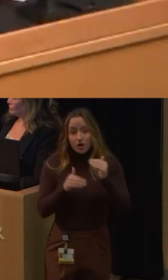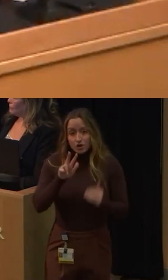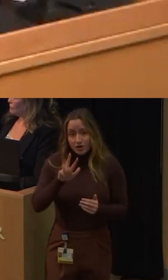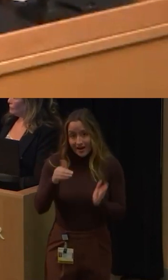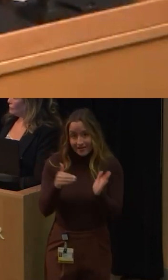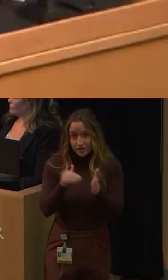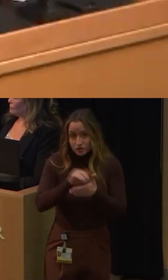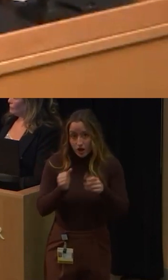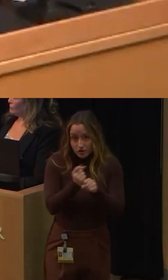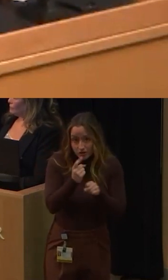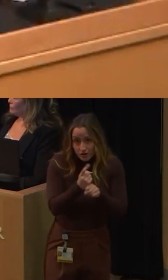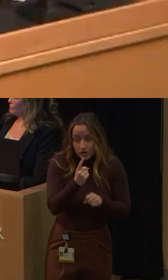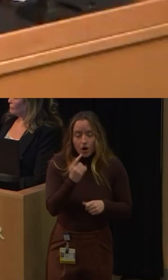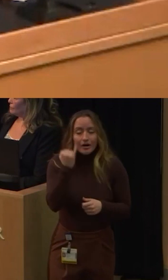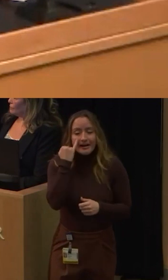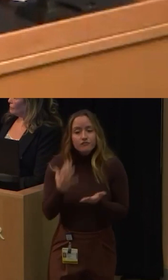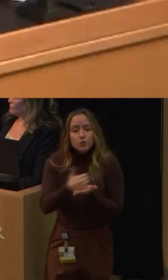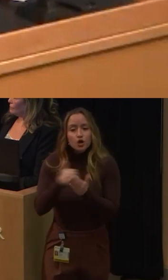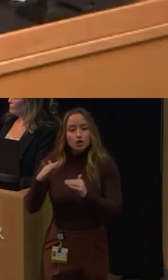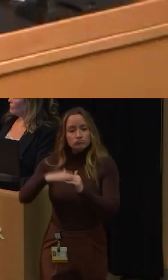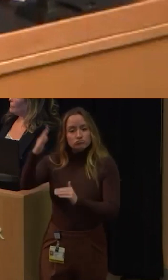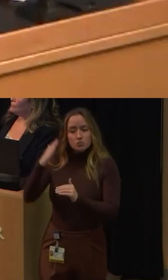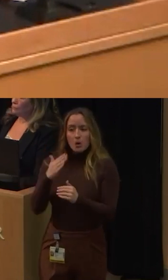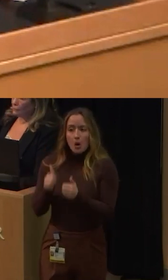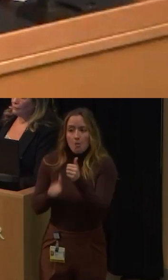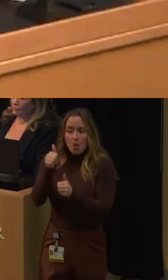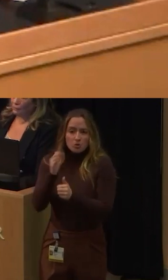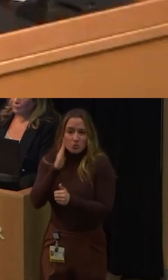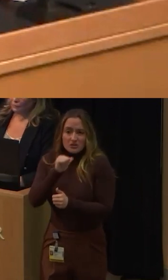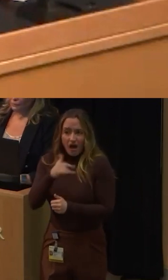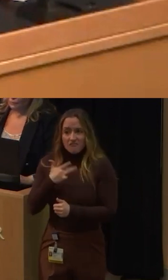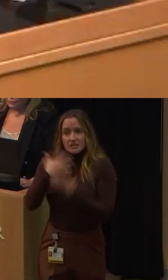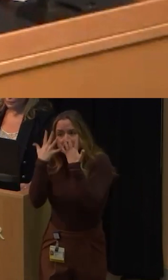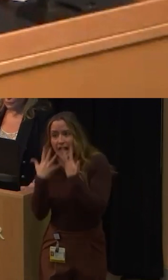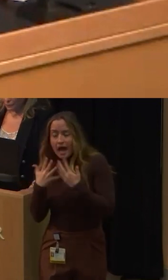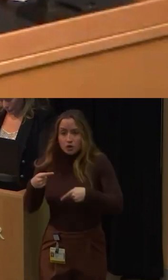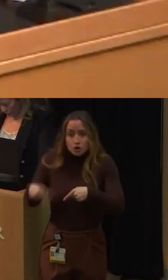to be nervous or sad most of the time, and so, you know, the question is